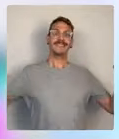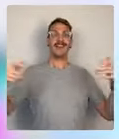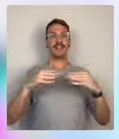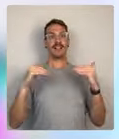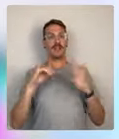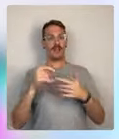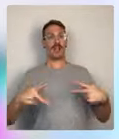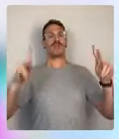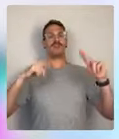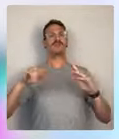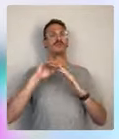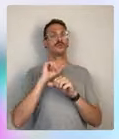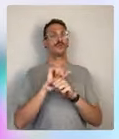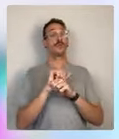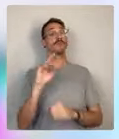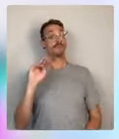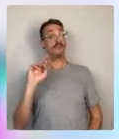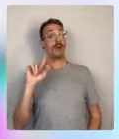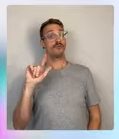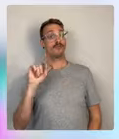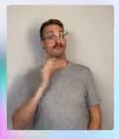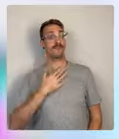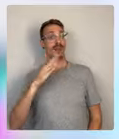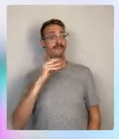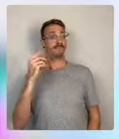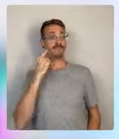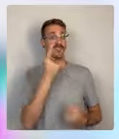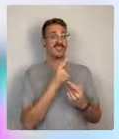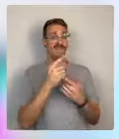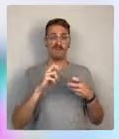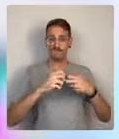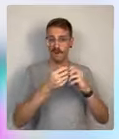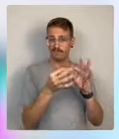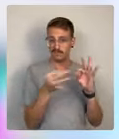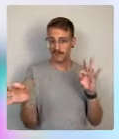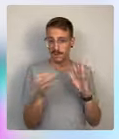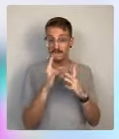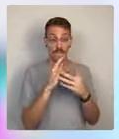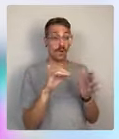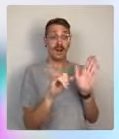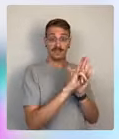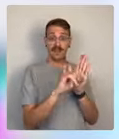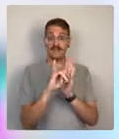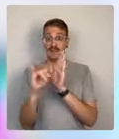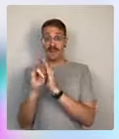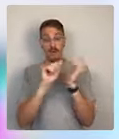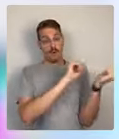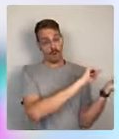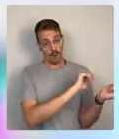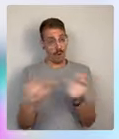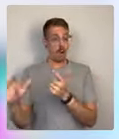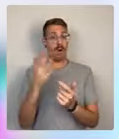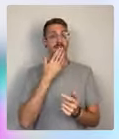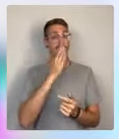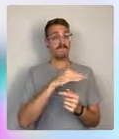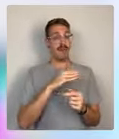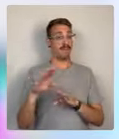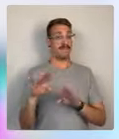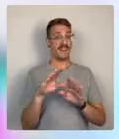that allows for all of this to actually work. At Modulate, we think about the problem statement from the angle of identifying all of that bad behavior that's happening,